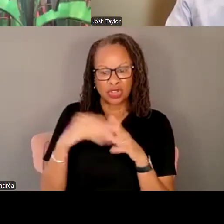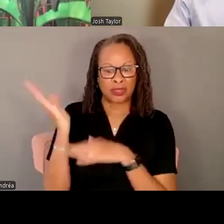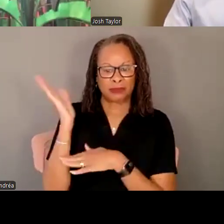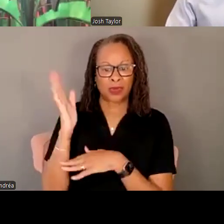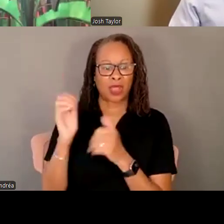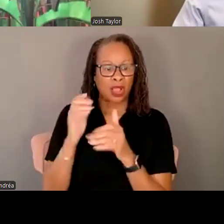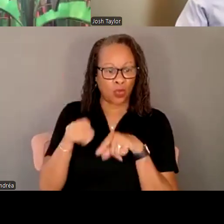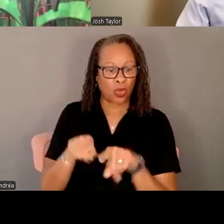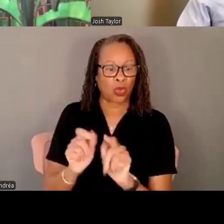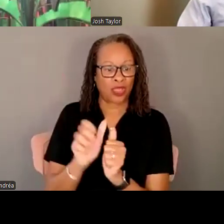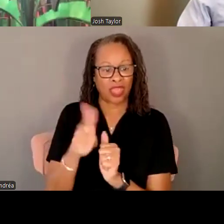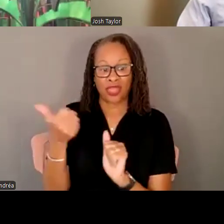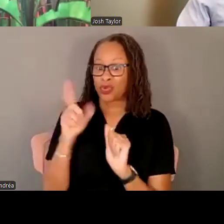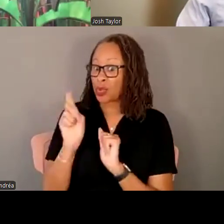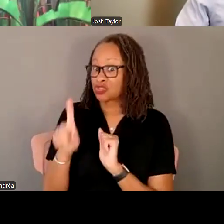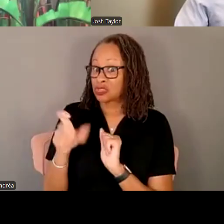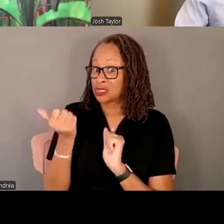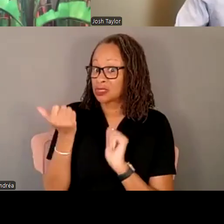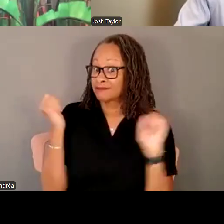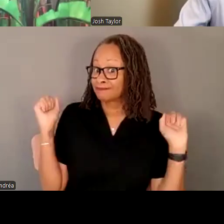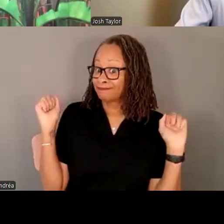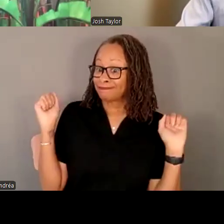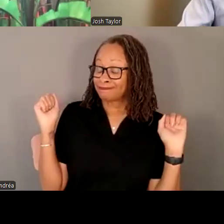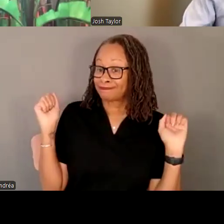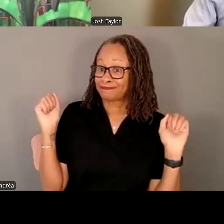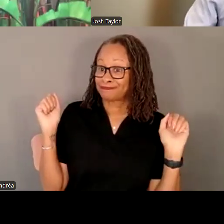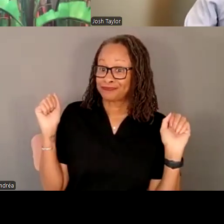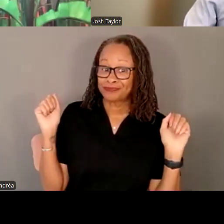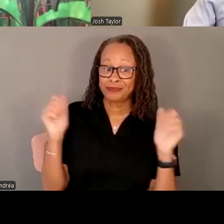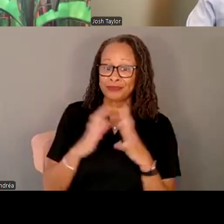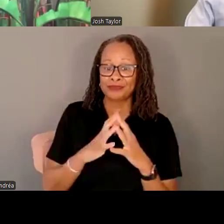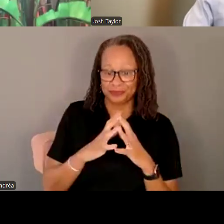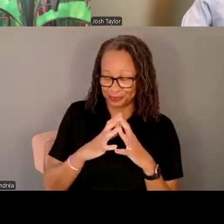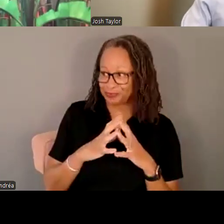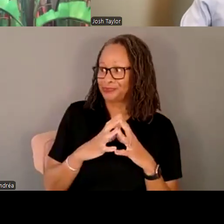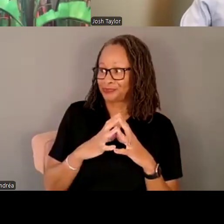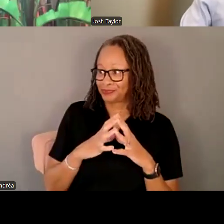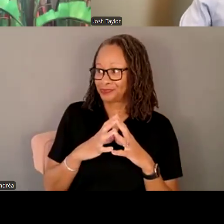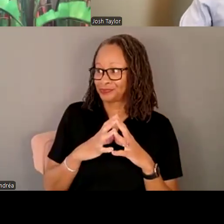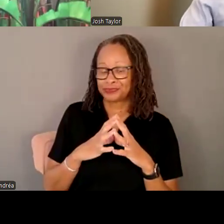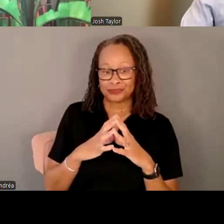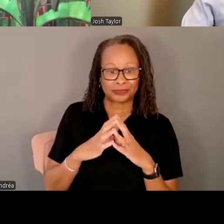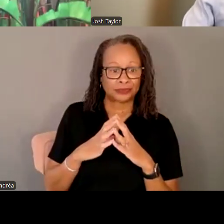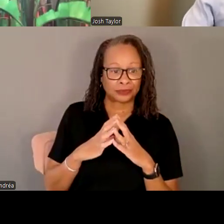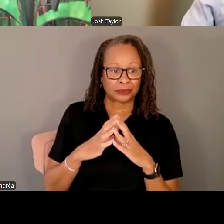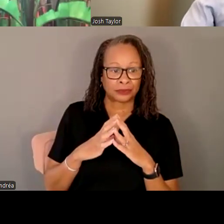So, okay. I'm going to go with this, one of the questions I think will also lead